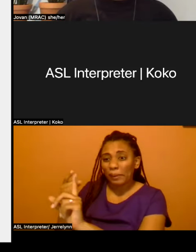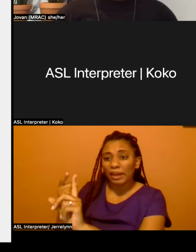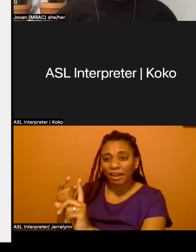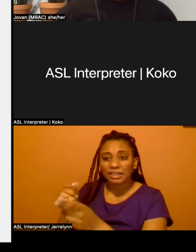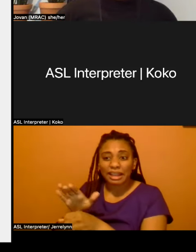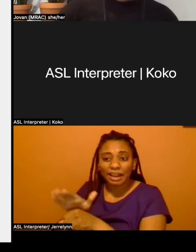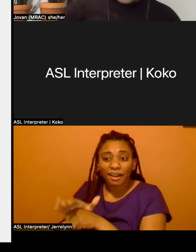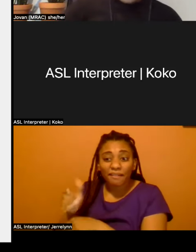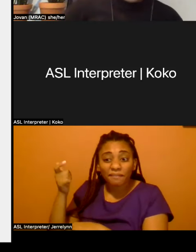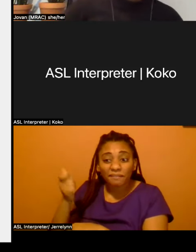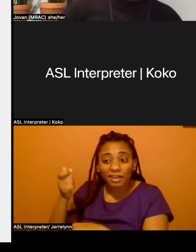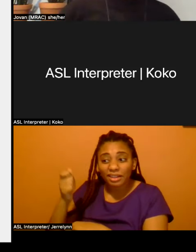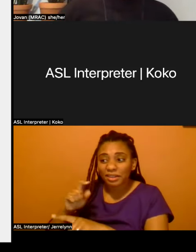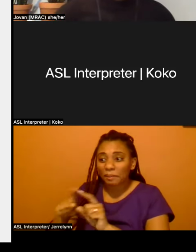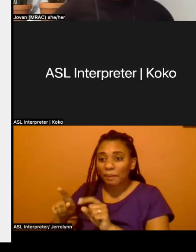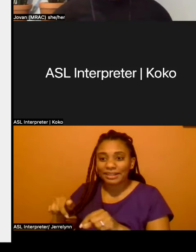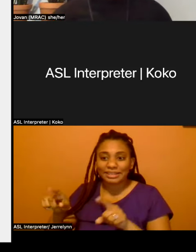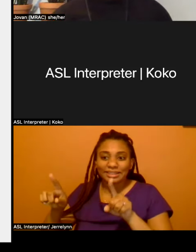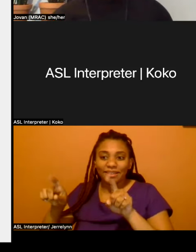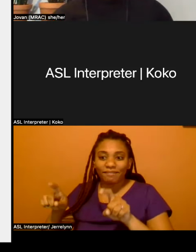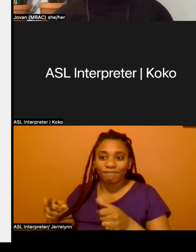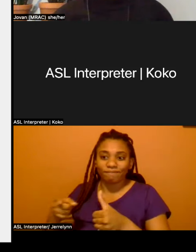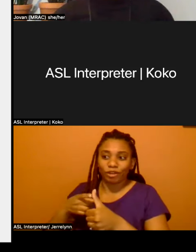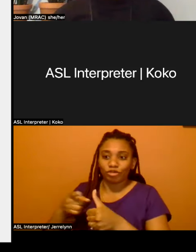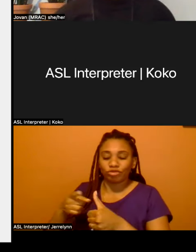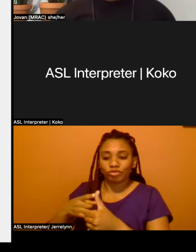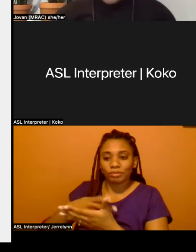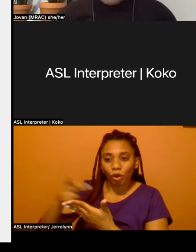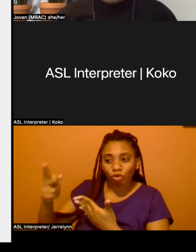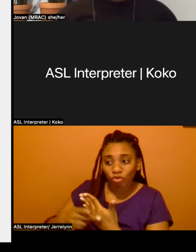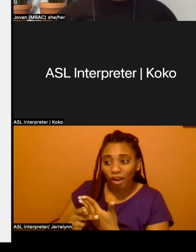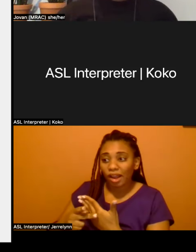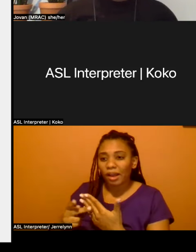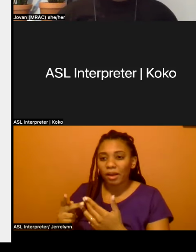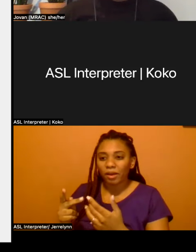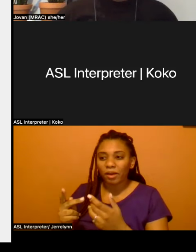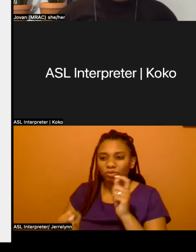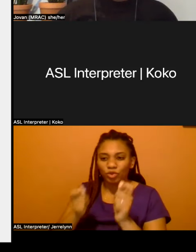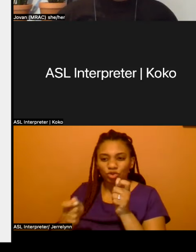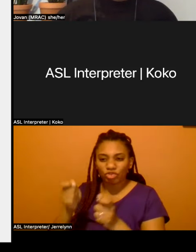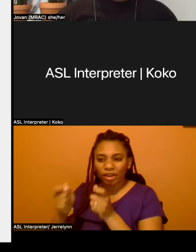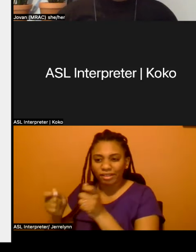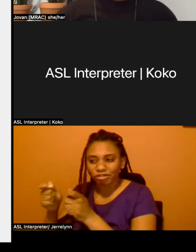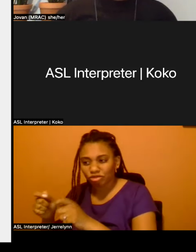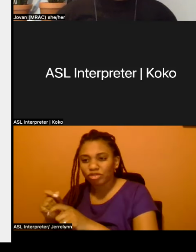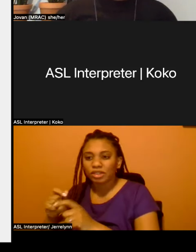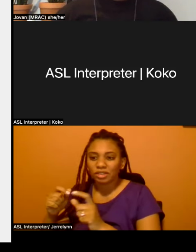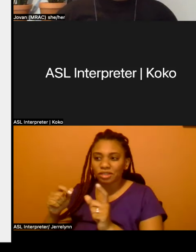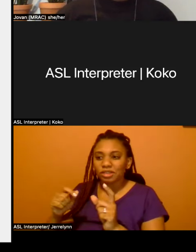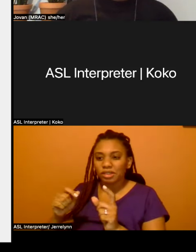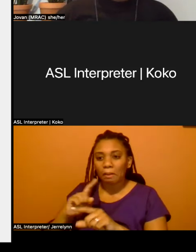So things may change from one deadline to the next, but we'll keep you posted on future opportunities.